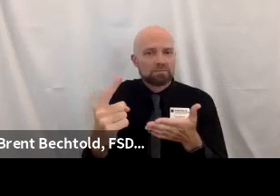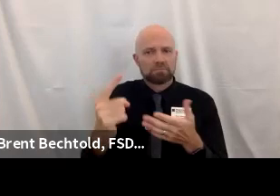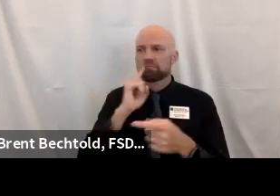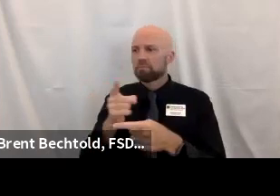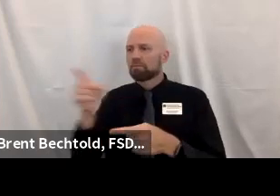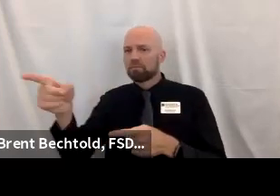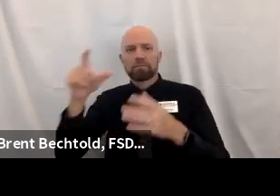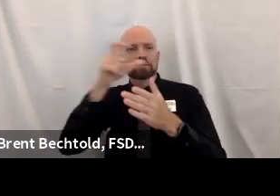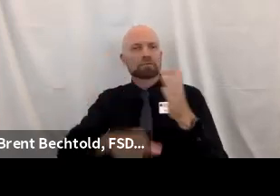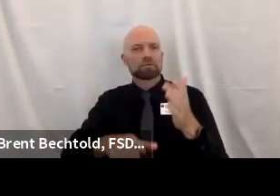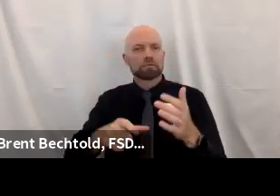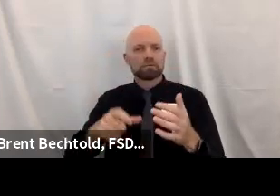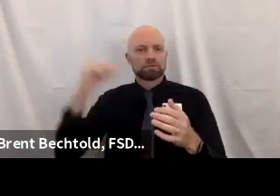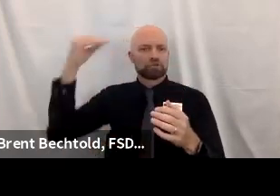He said the sun shone for a week,